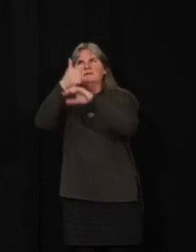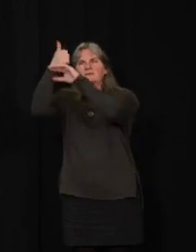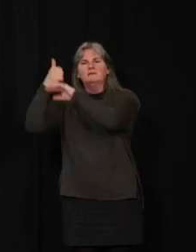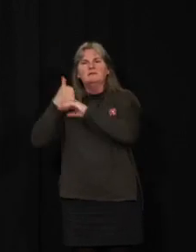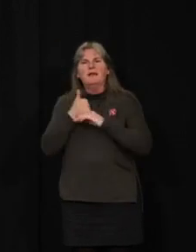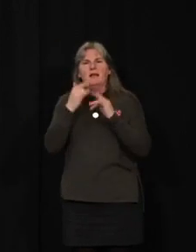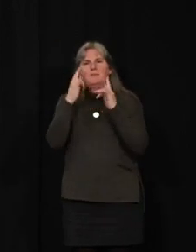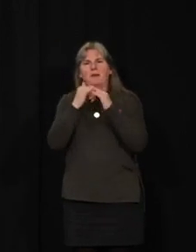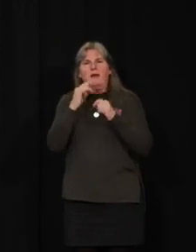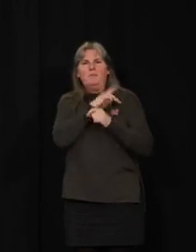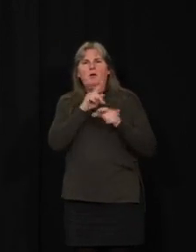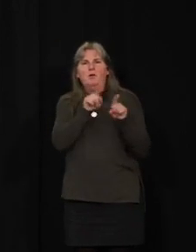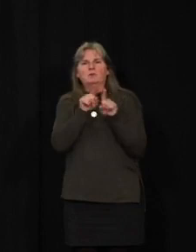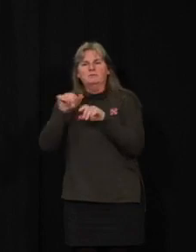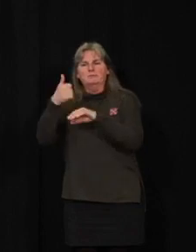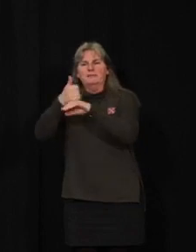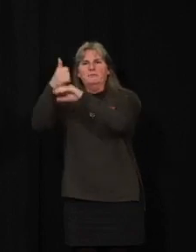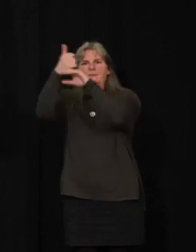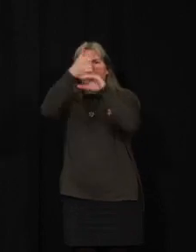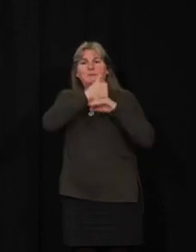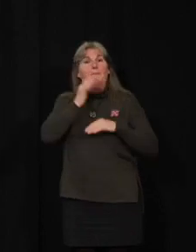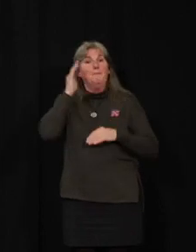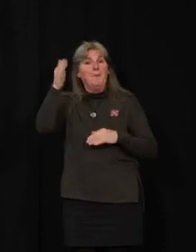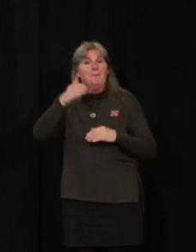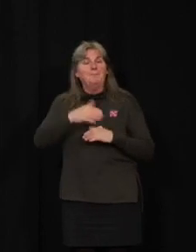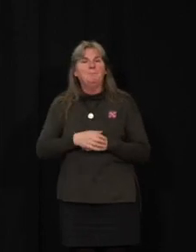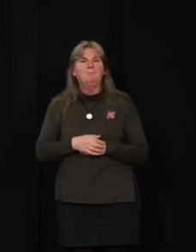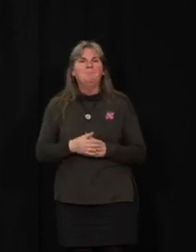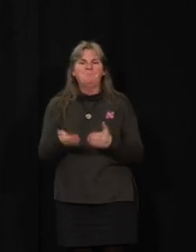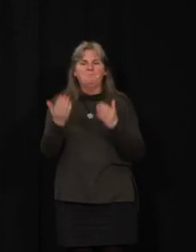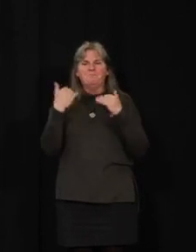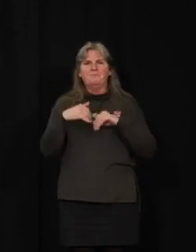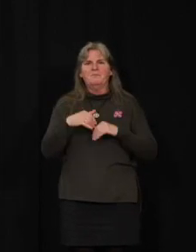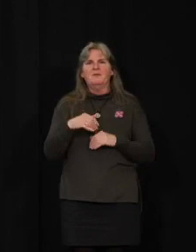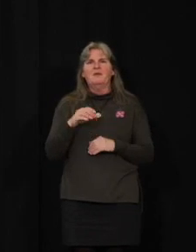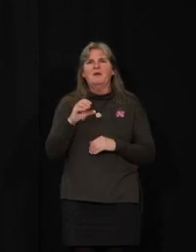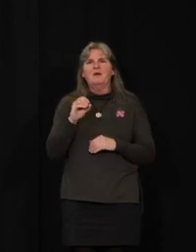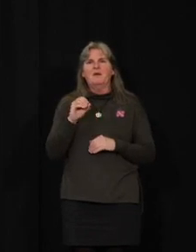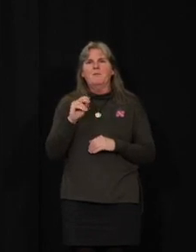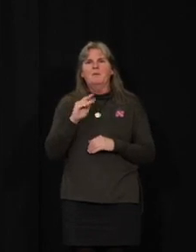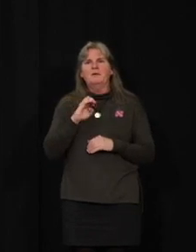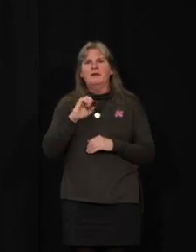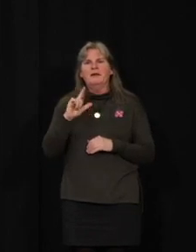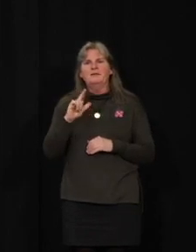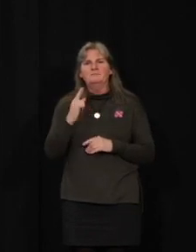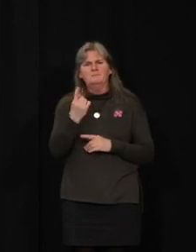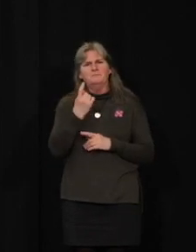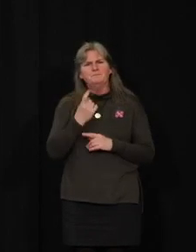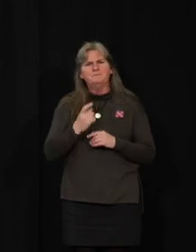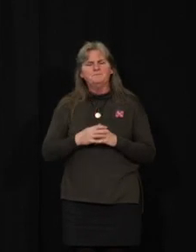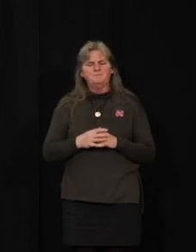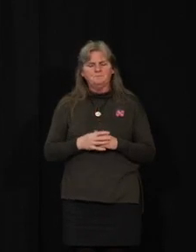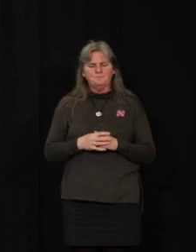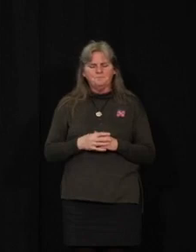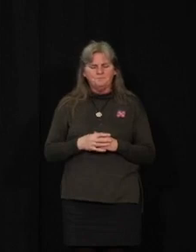We will move on to Julian, L'Aurore boréale. Reporter: